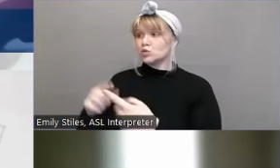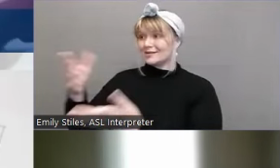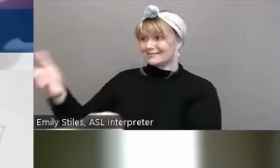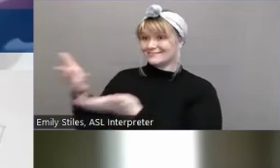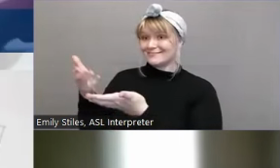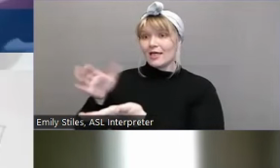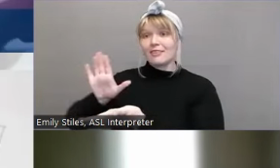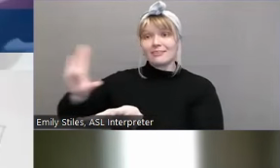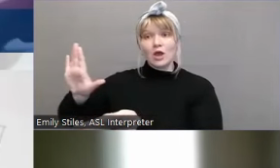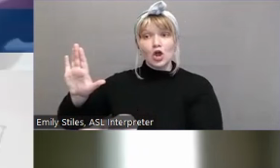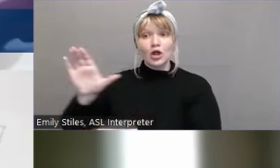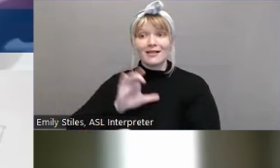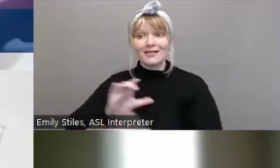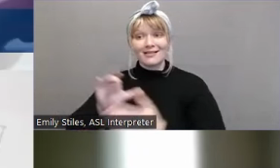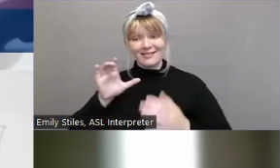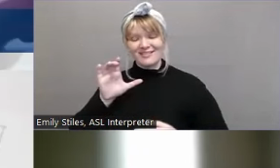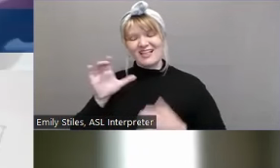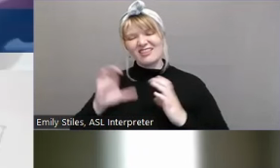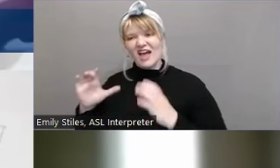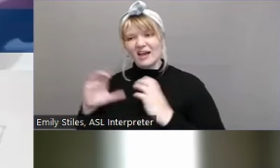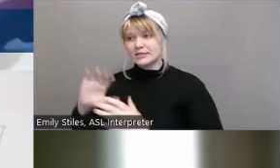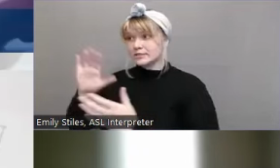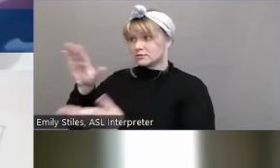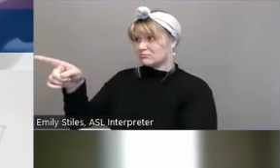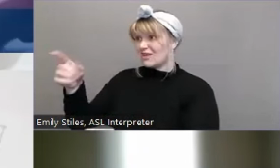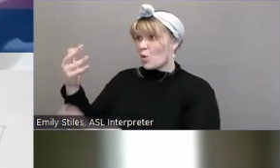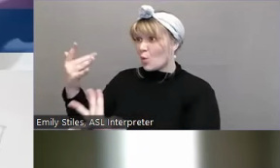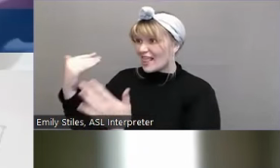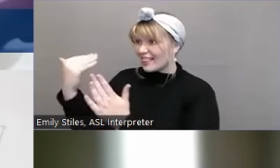waitlists when they have openings.